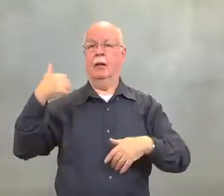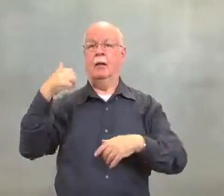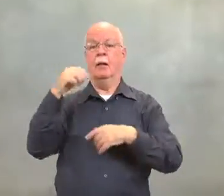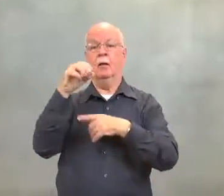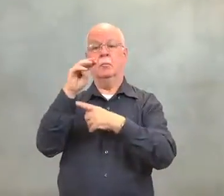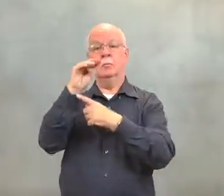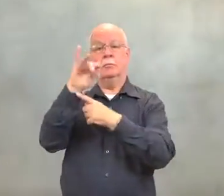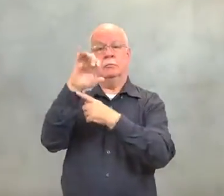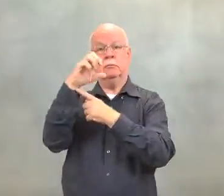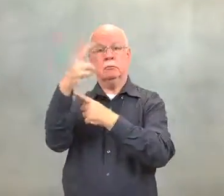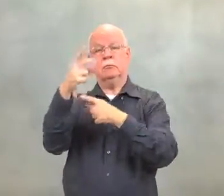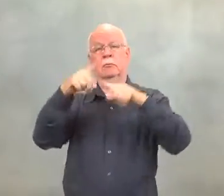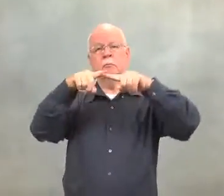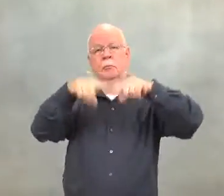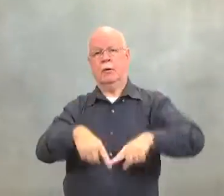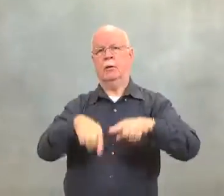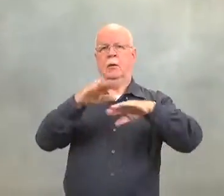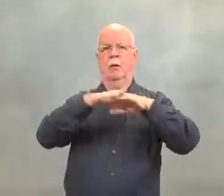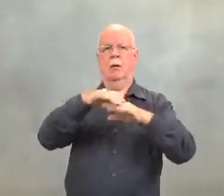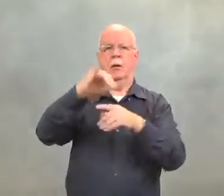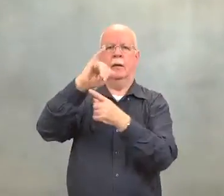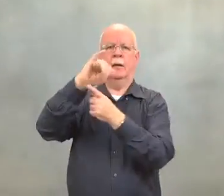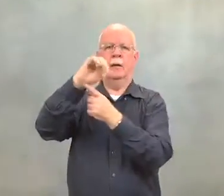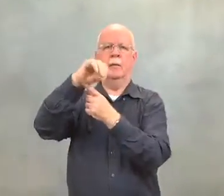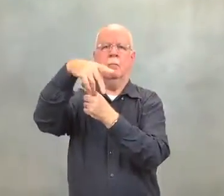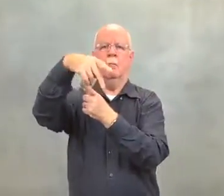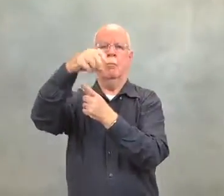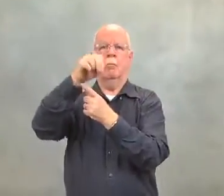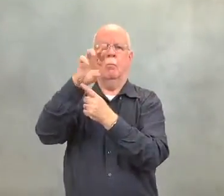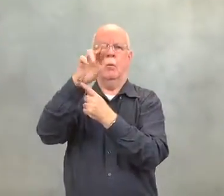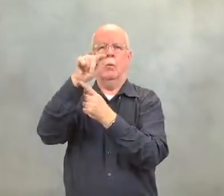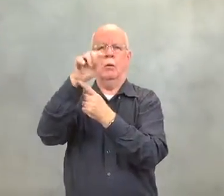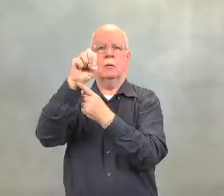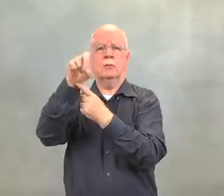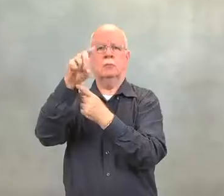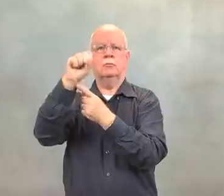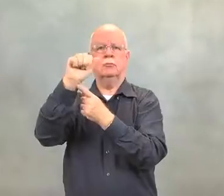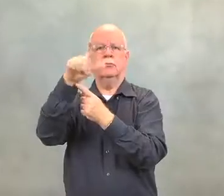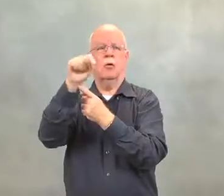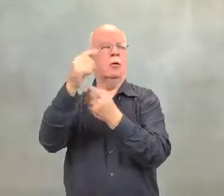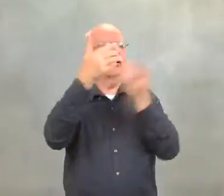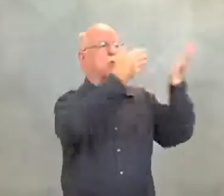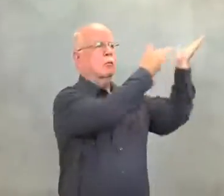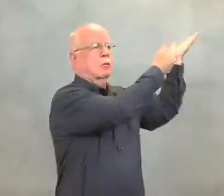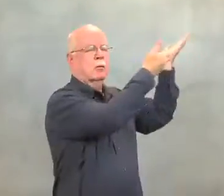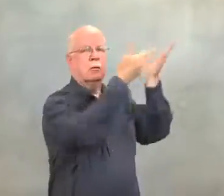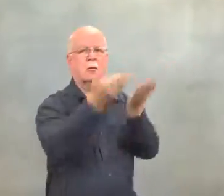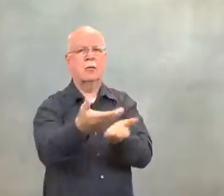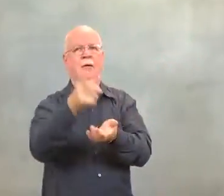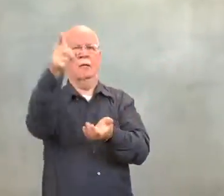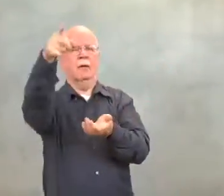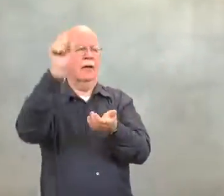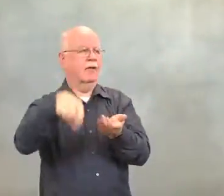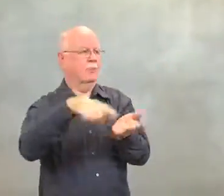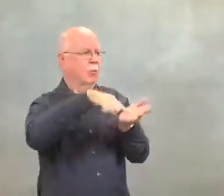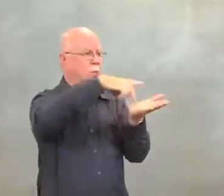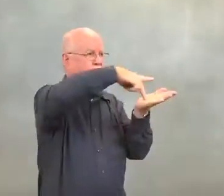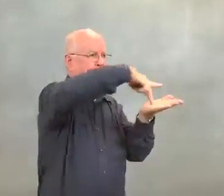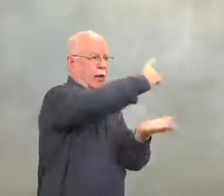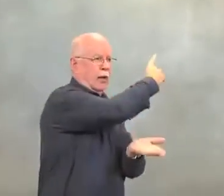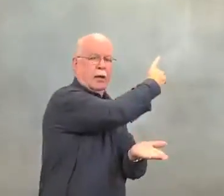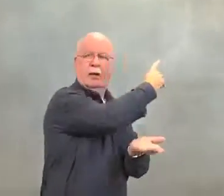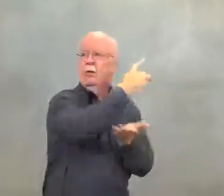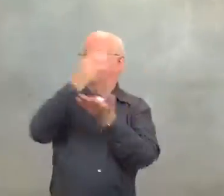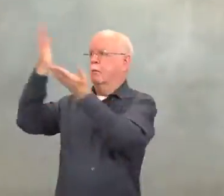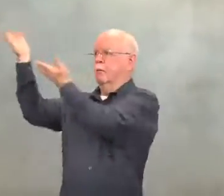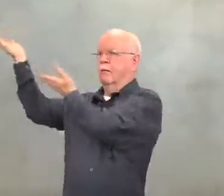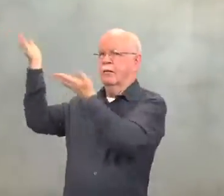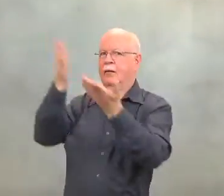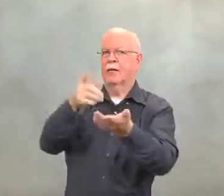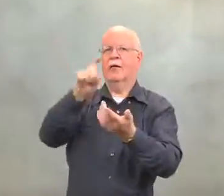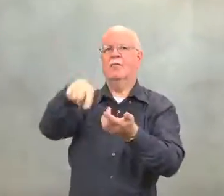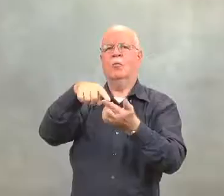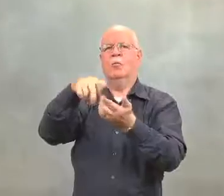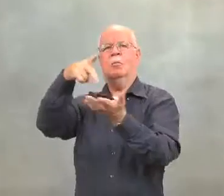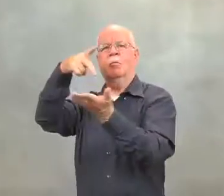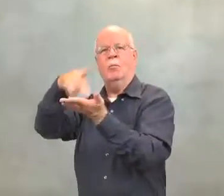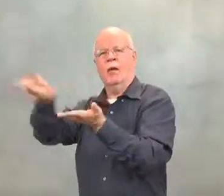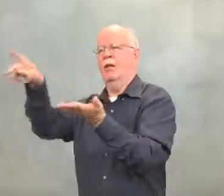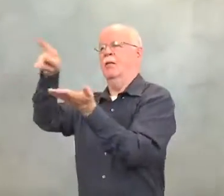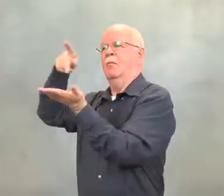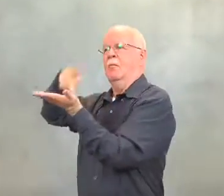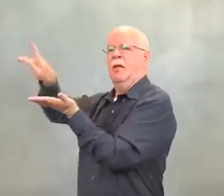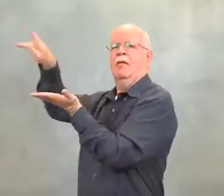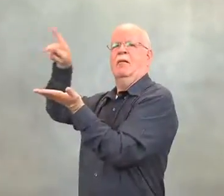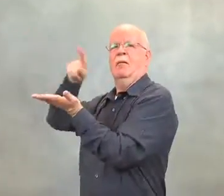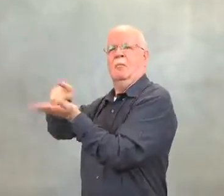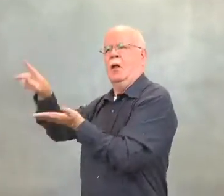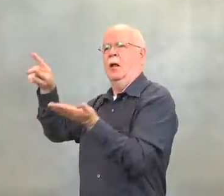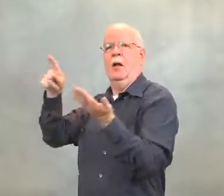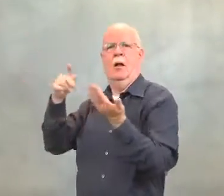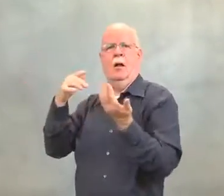Michigan had to rely on imported salt, which had to be paid for.